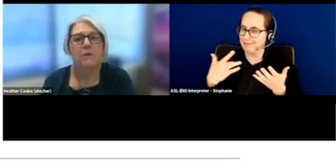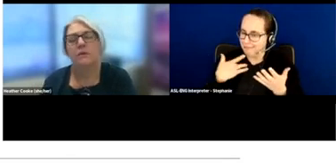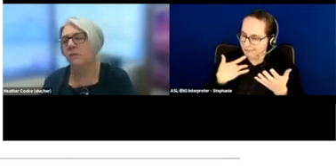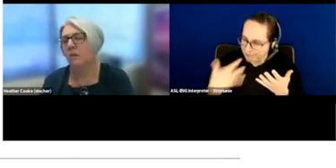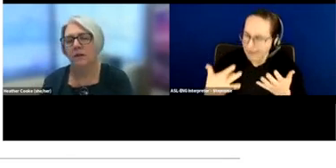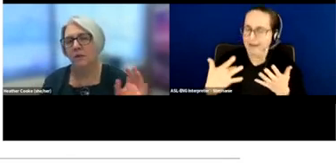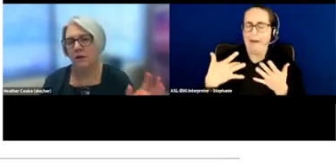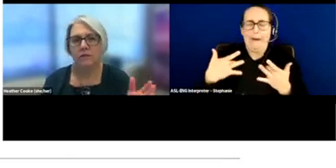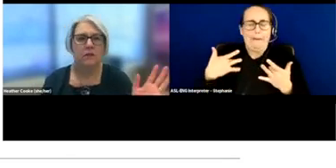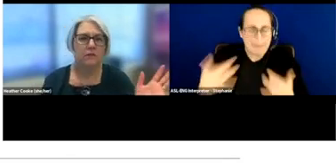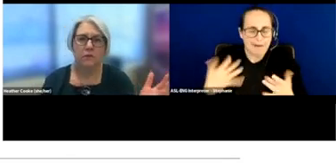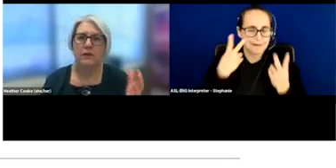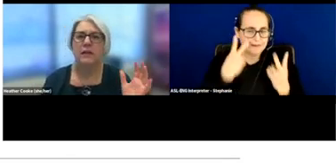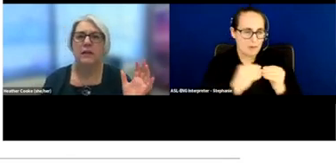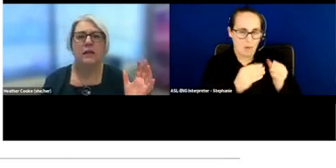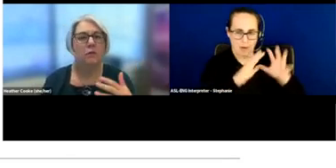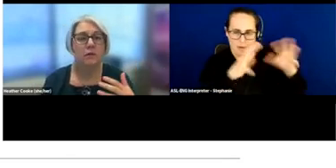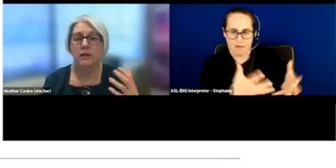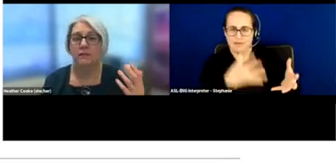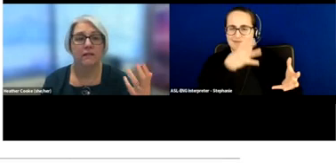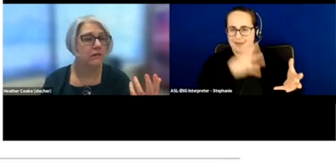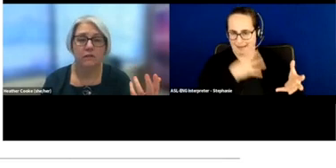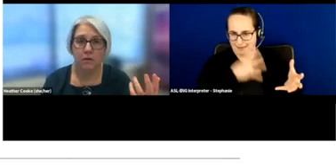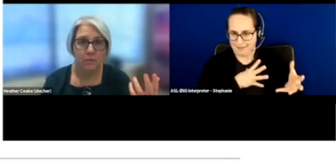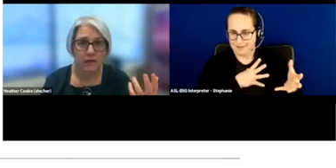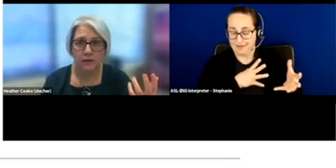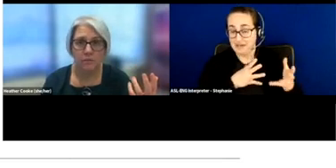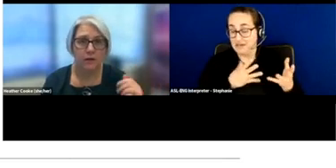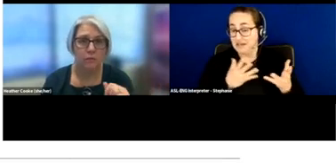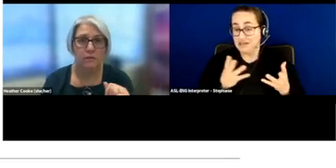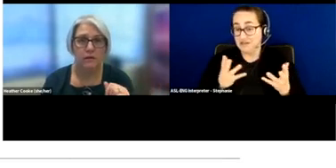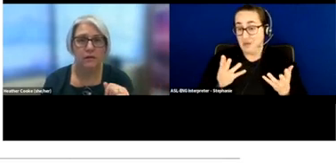that were just part and parcel of working in a workplace that was dominated by women.